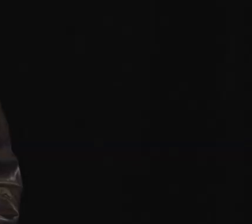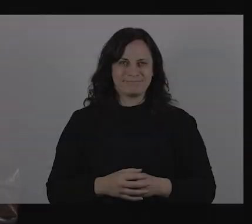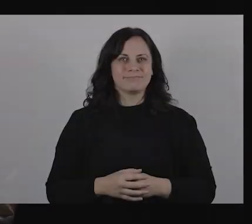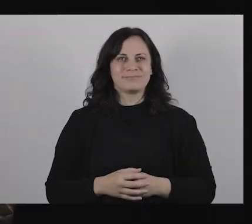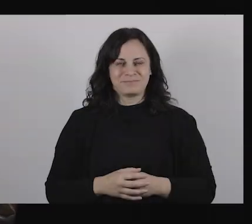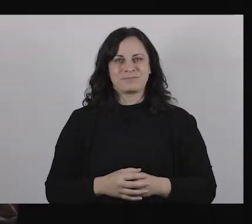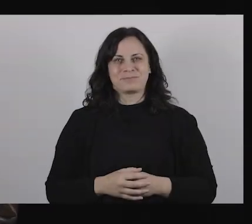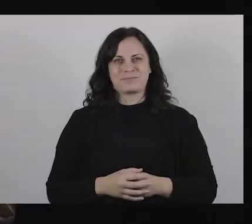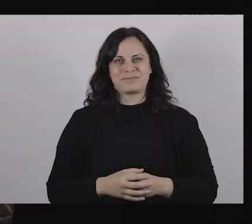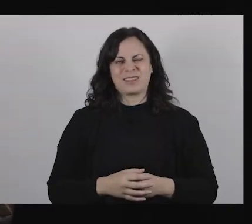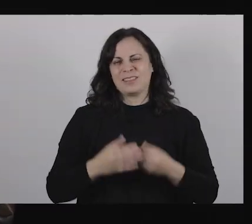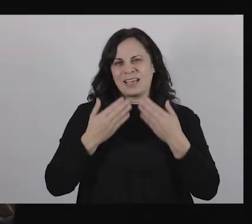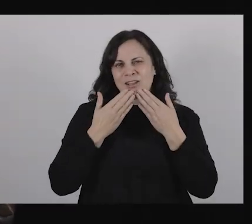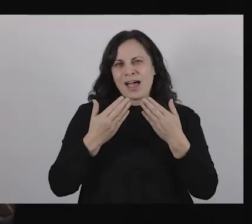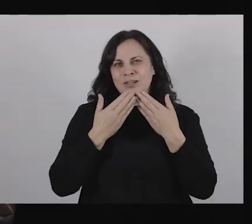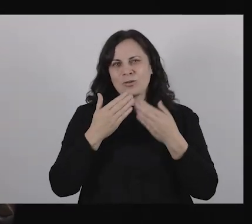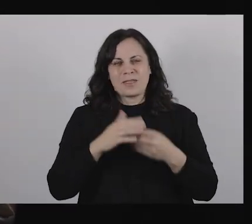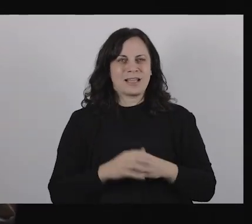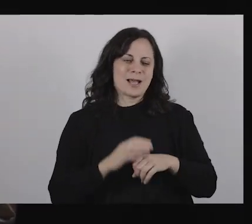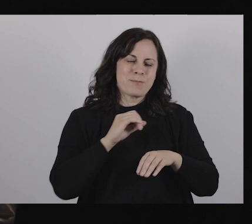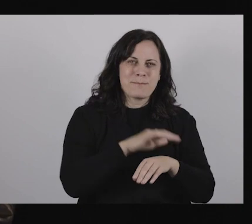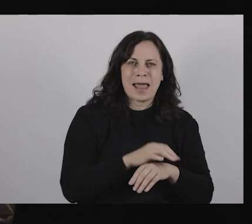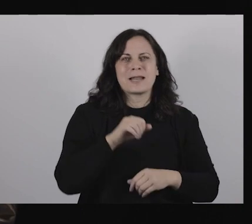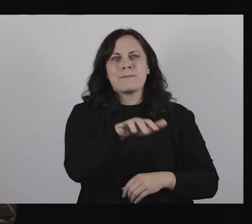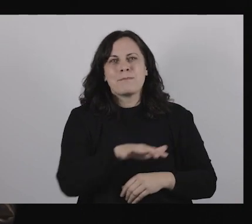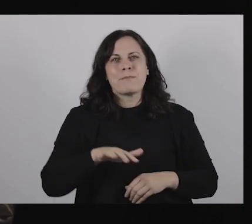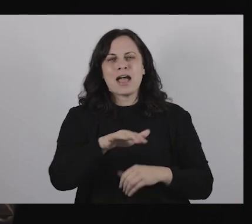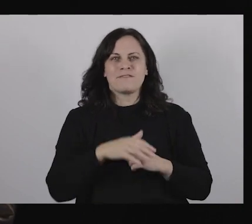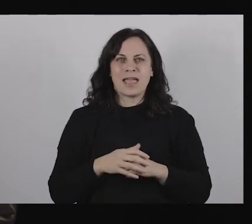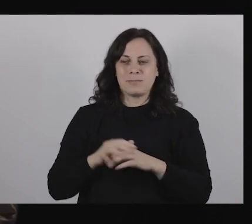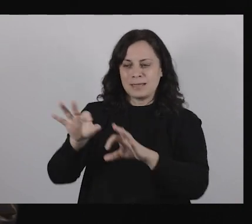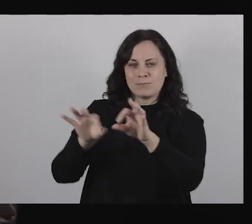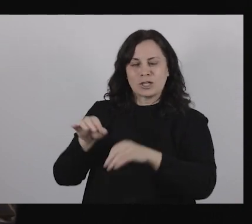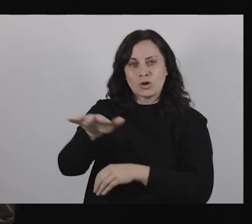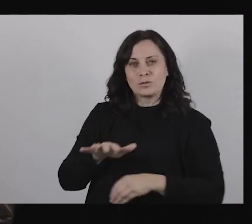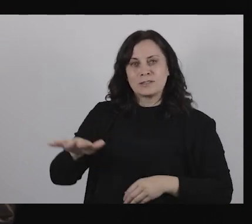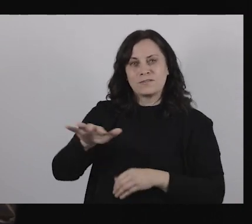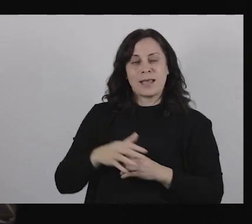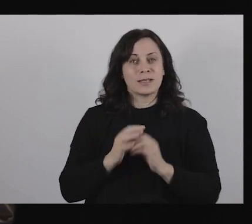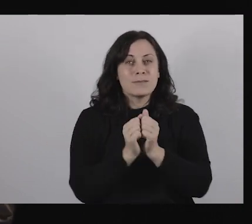I'd like to thank, obviously, my blood, my family, my chosen family, my friends...